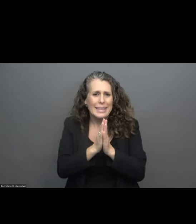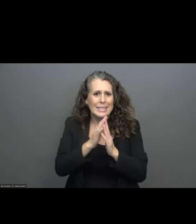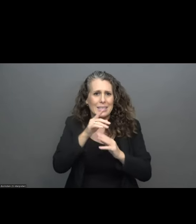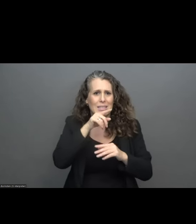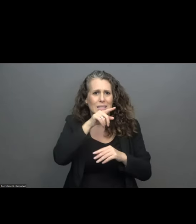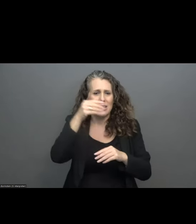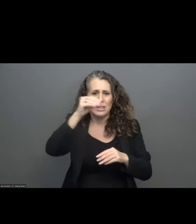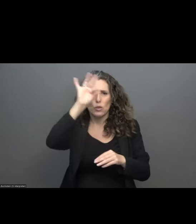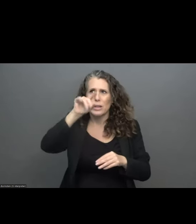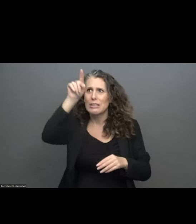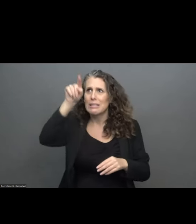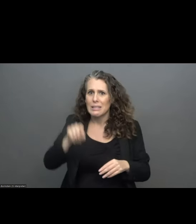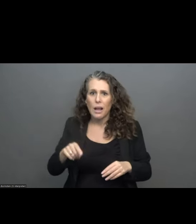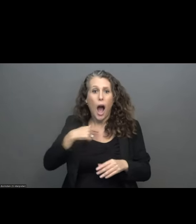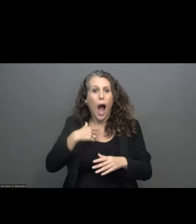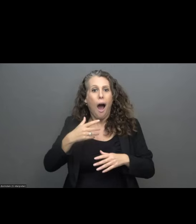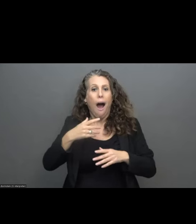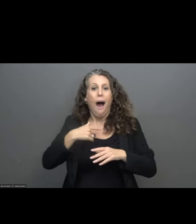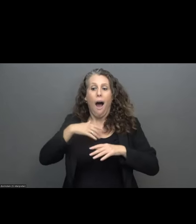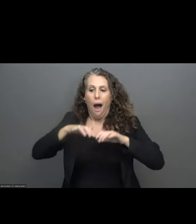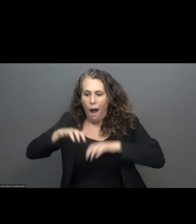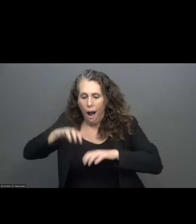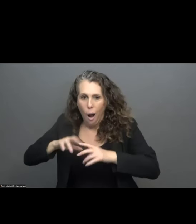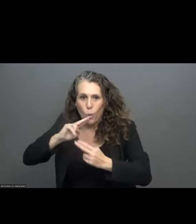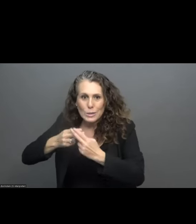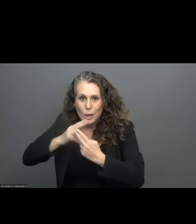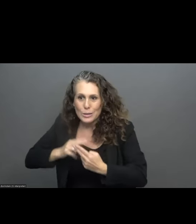going to start answering in the chat but then maybe you can just start by